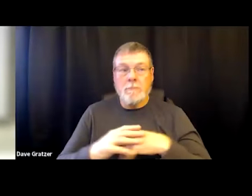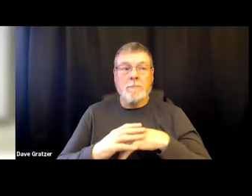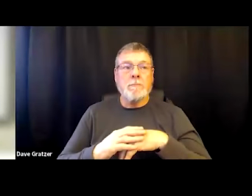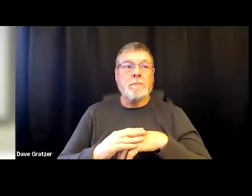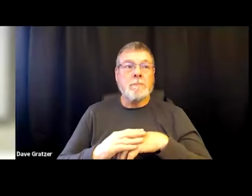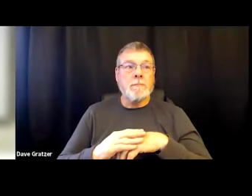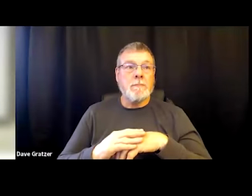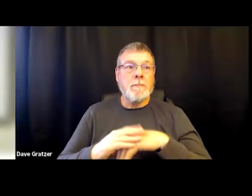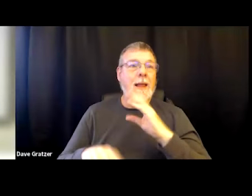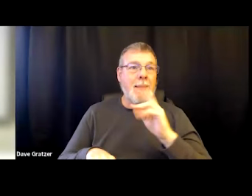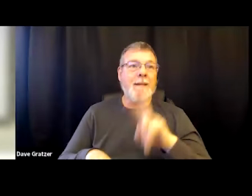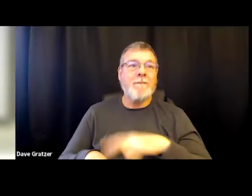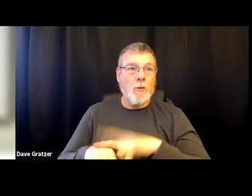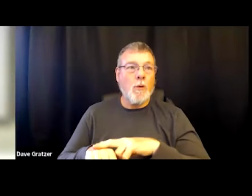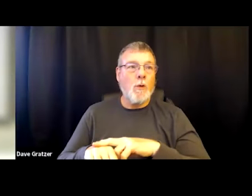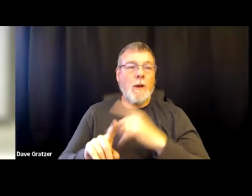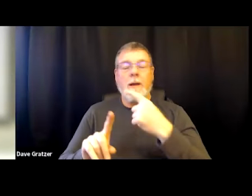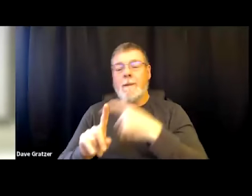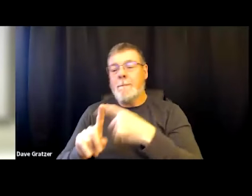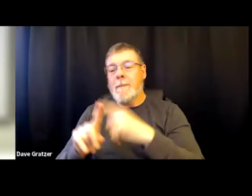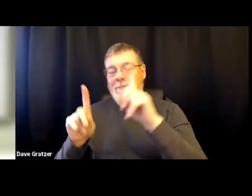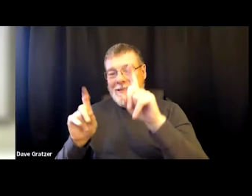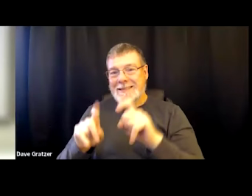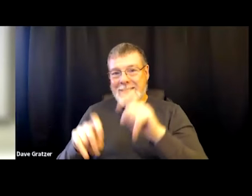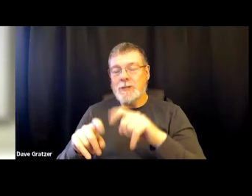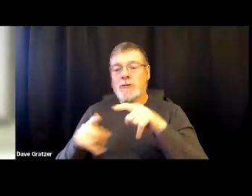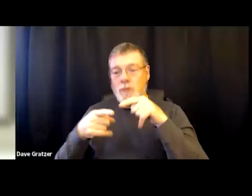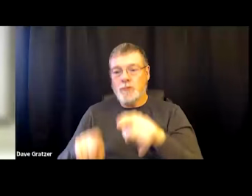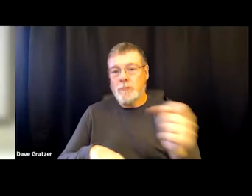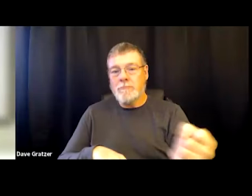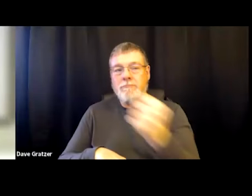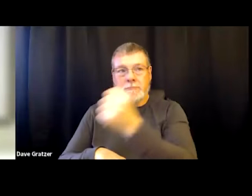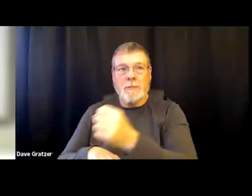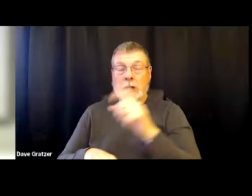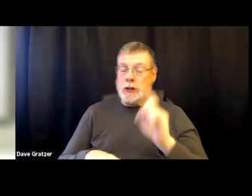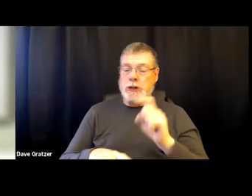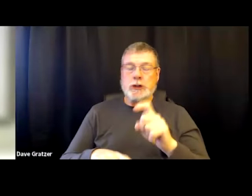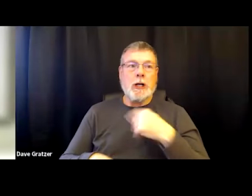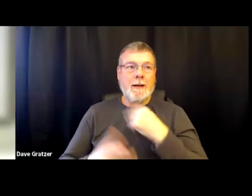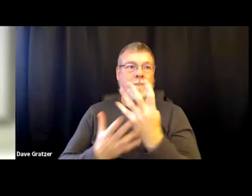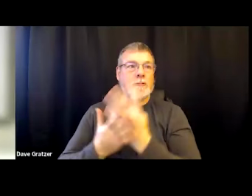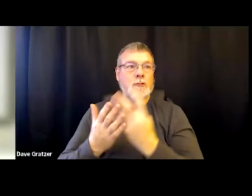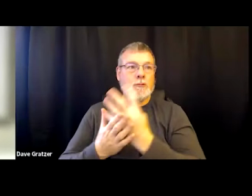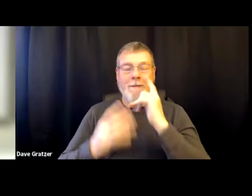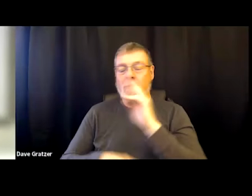And then of course, positive tests for opioids during reentry should trigger a screening for withdrawal